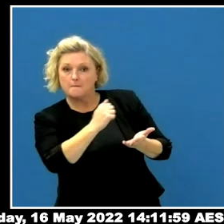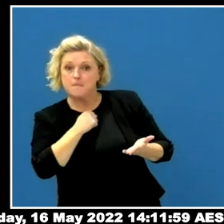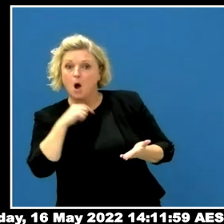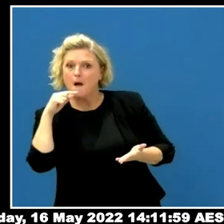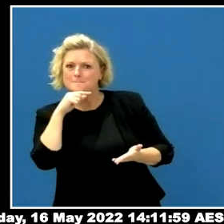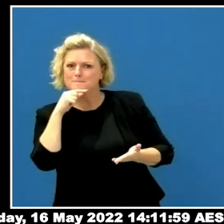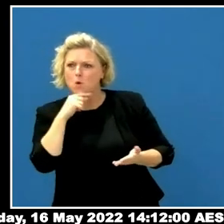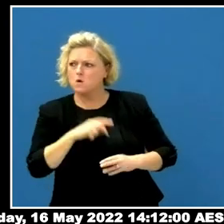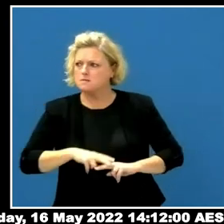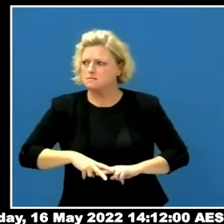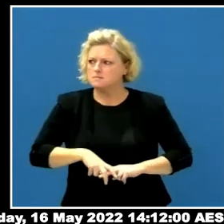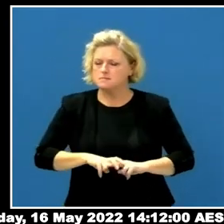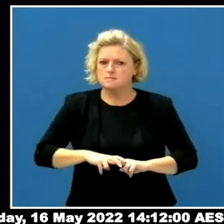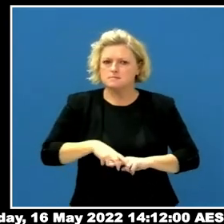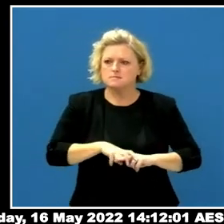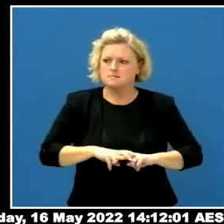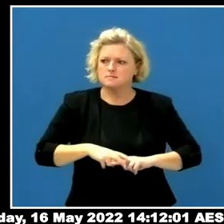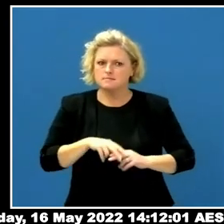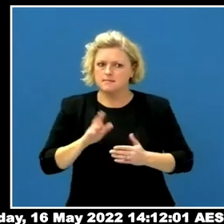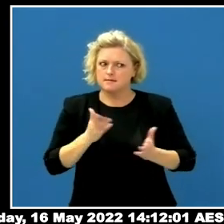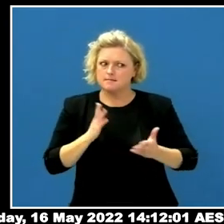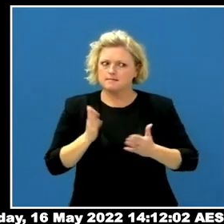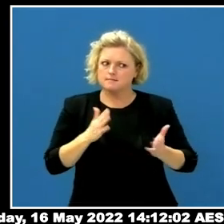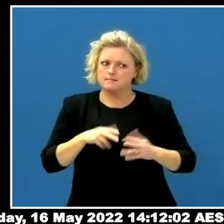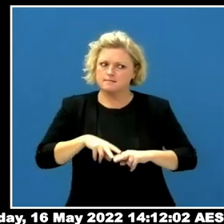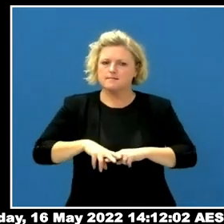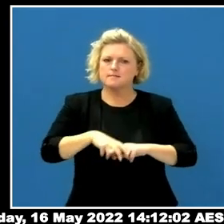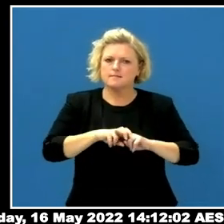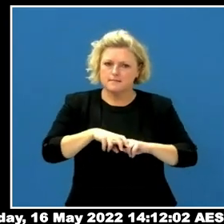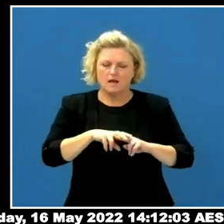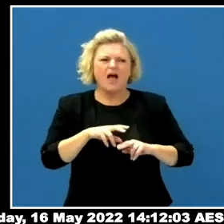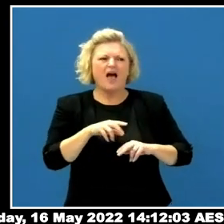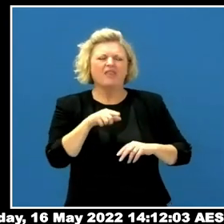Then she brought a client into the meeting and it's like, this is supposed to be a